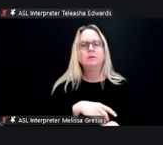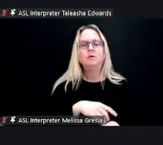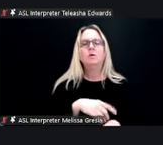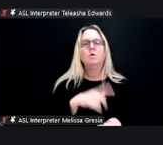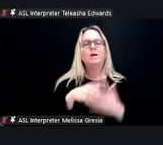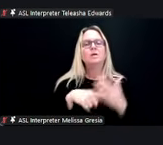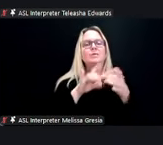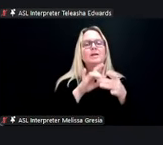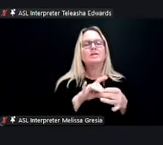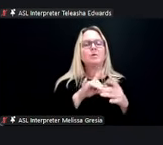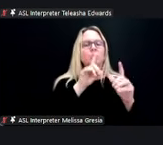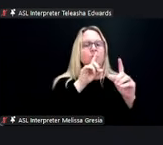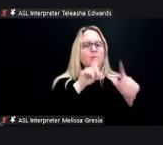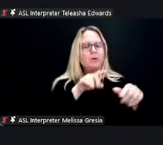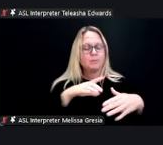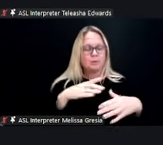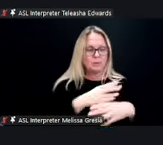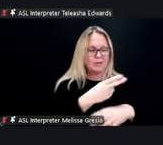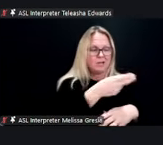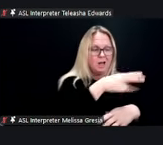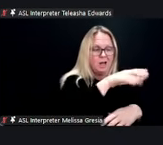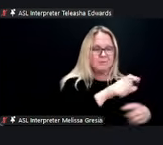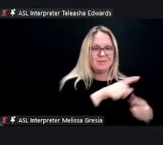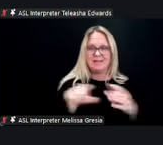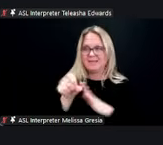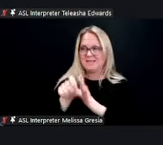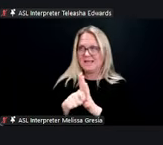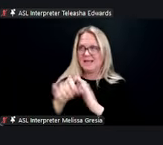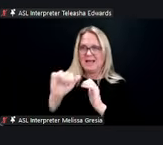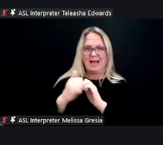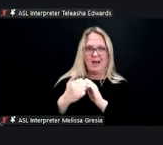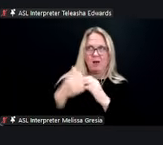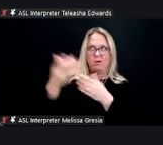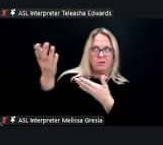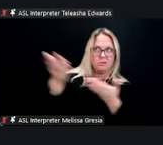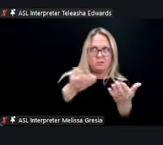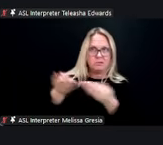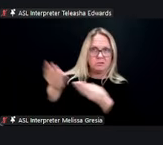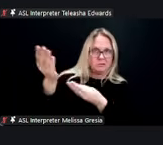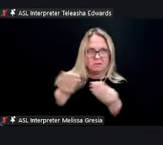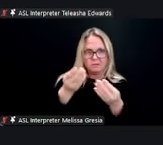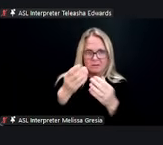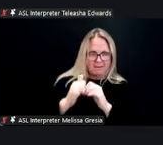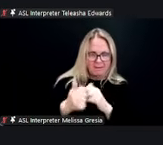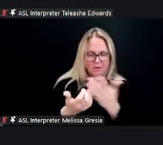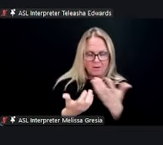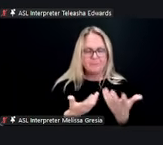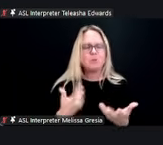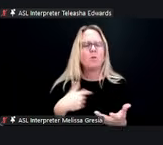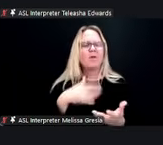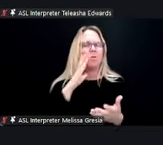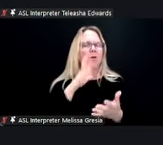between the roots hubs leads and the state? We will define and I think we may have put some